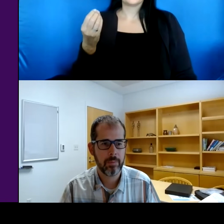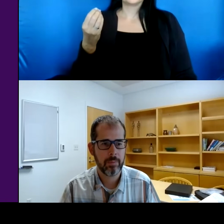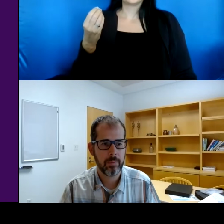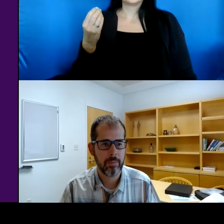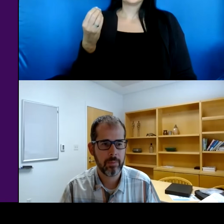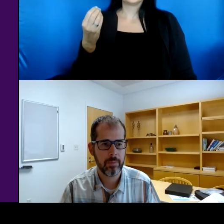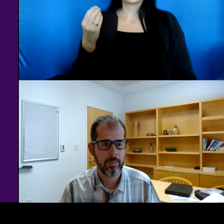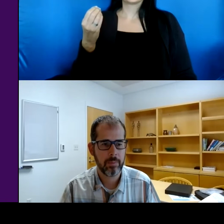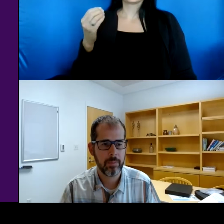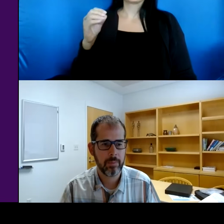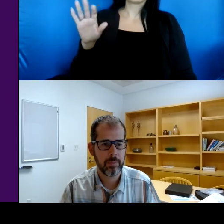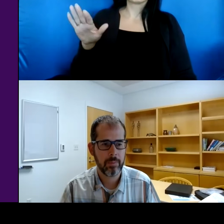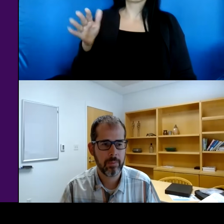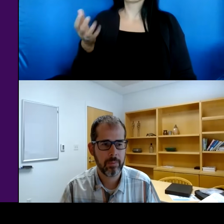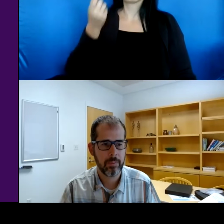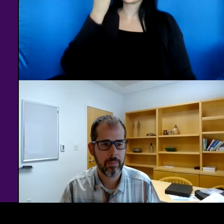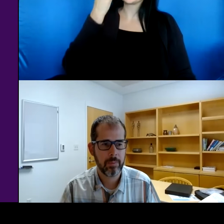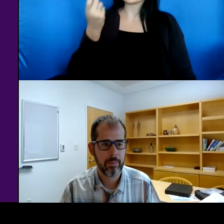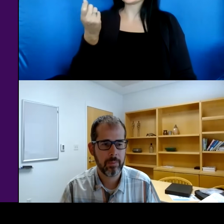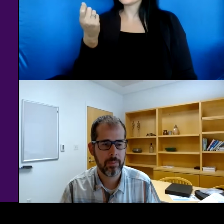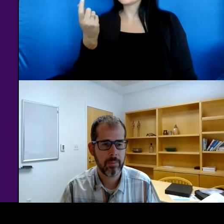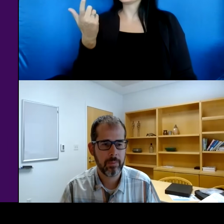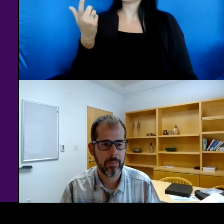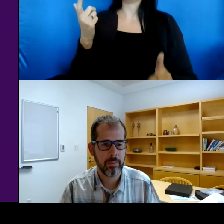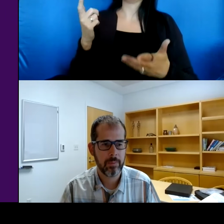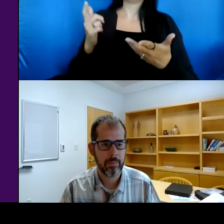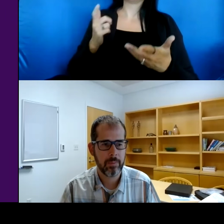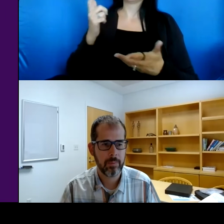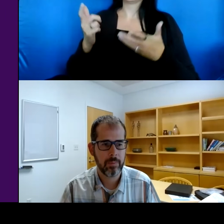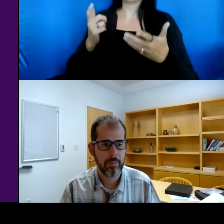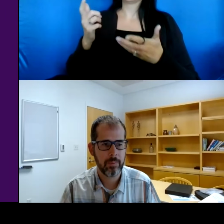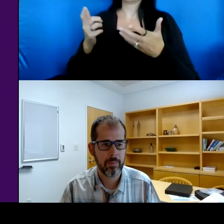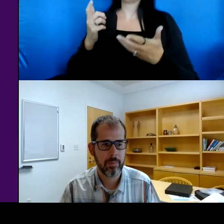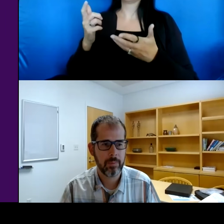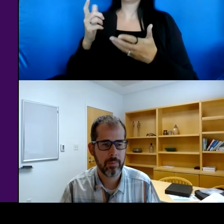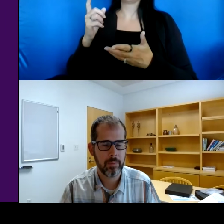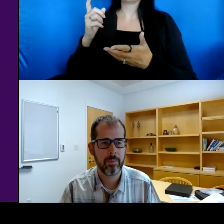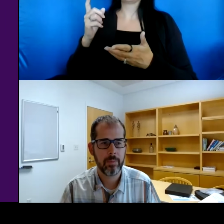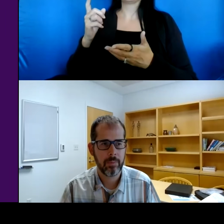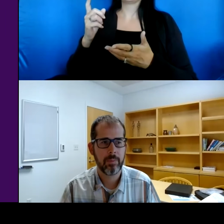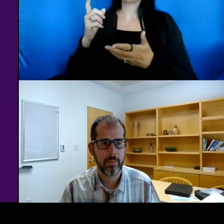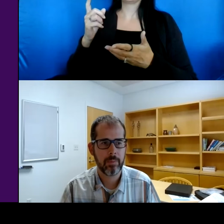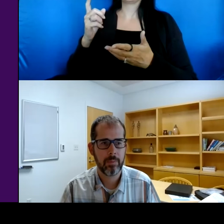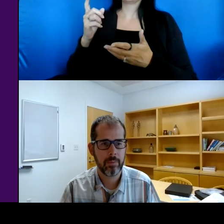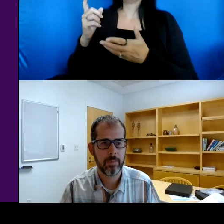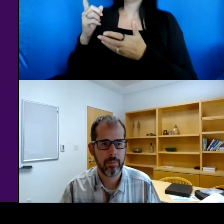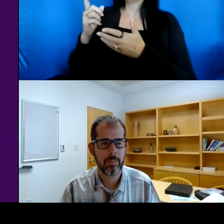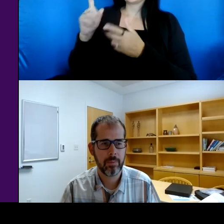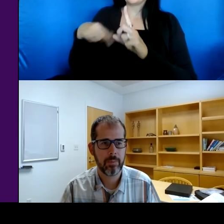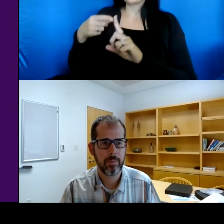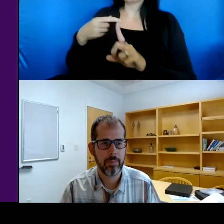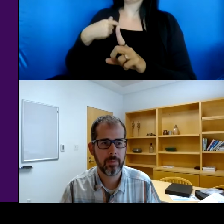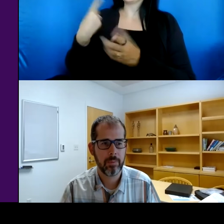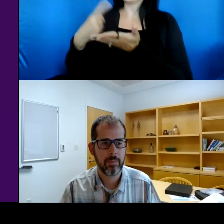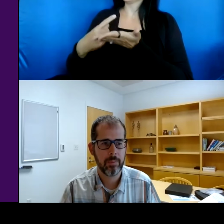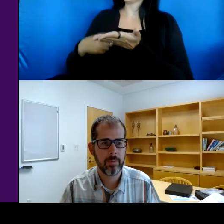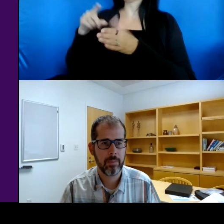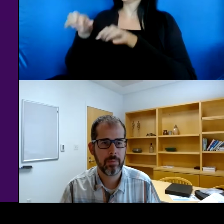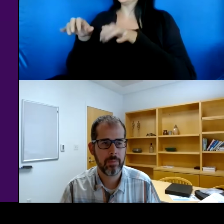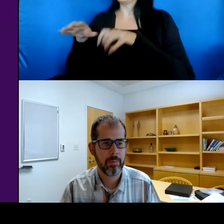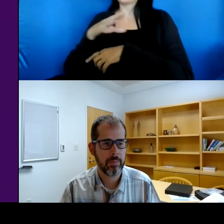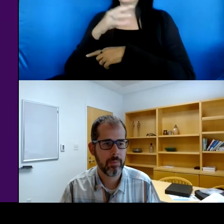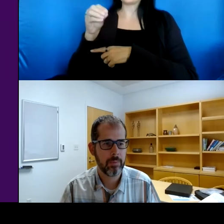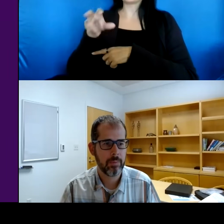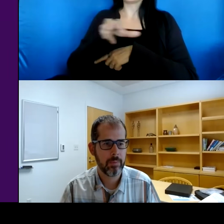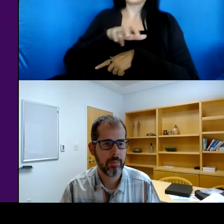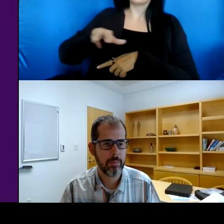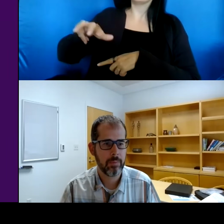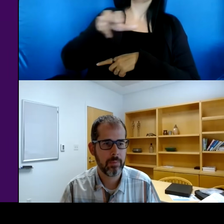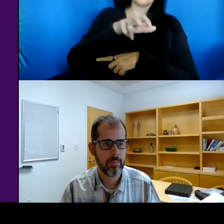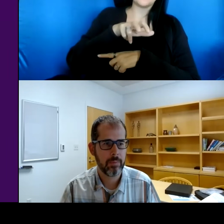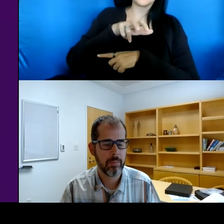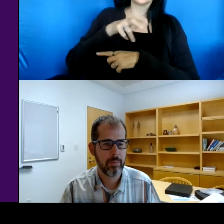A bit of a catchall for the alternative device as well is a keyboard as well. My point is,